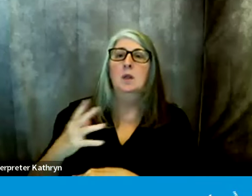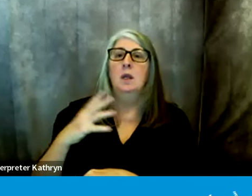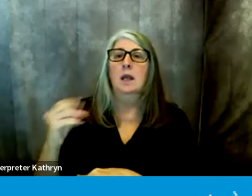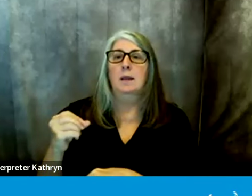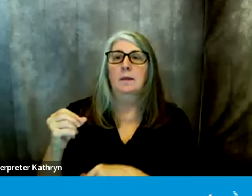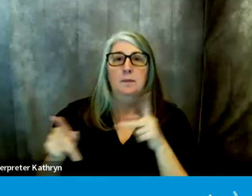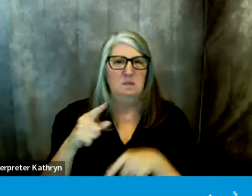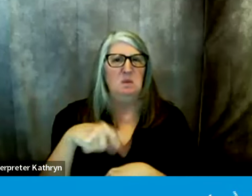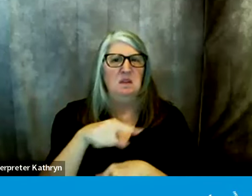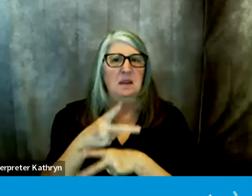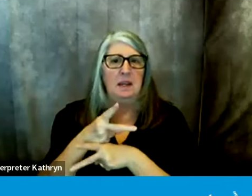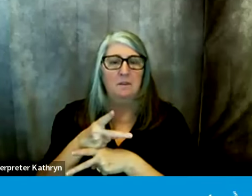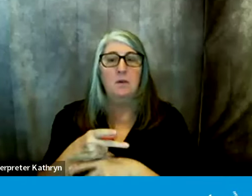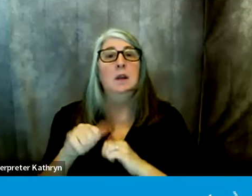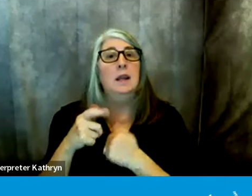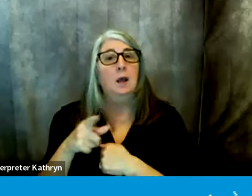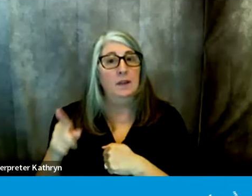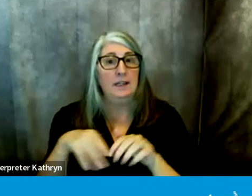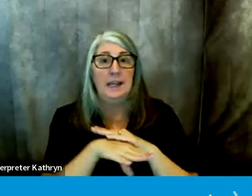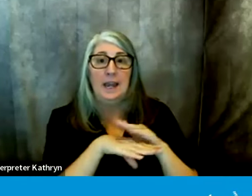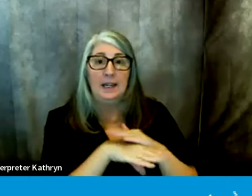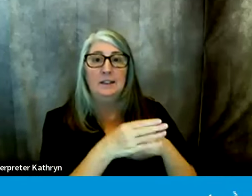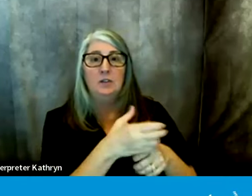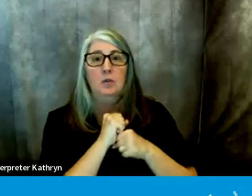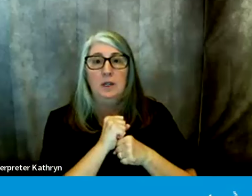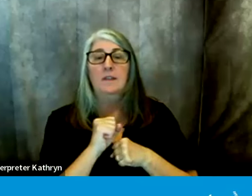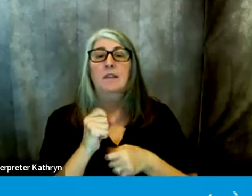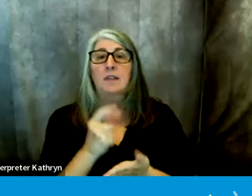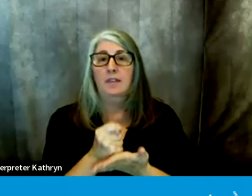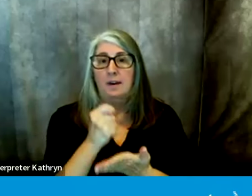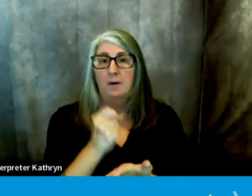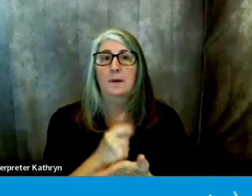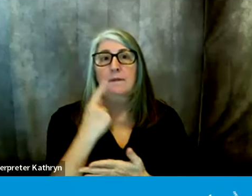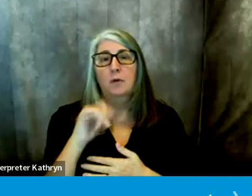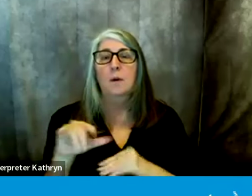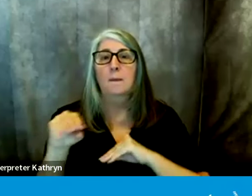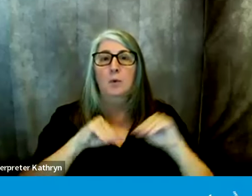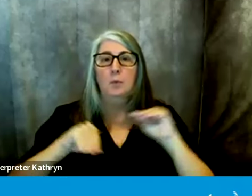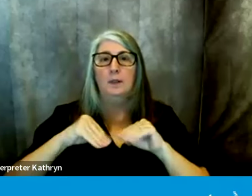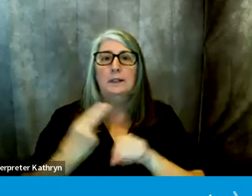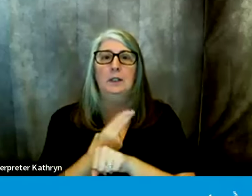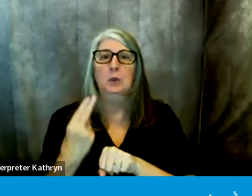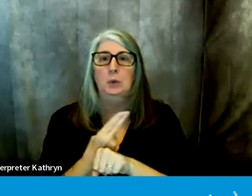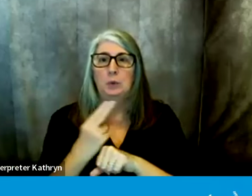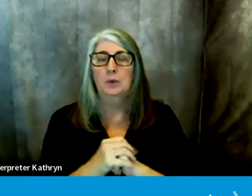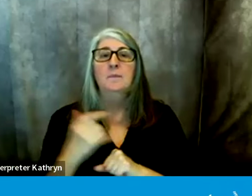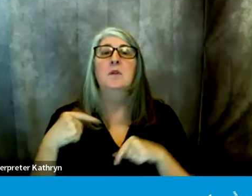and how can they then get access to SCONE therapy for clinical use. As we get closer to FDA registration,